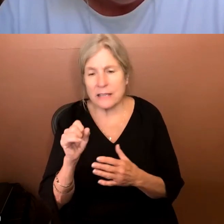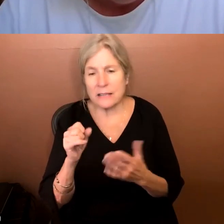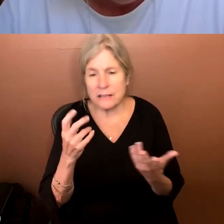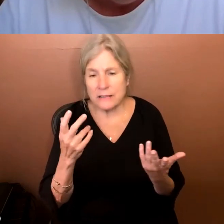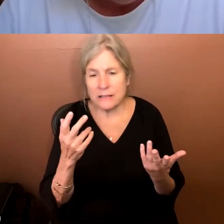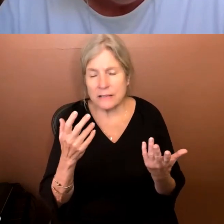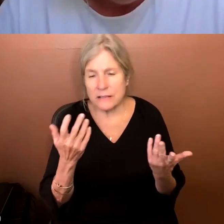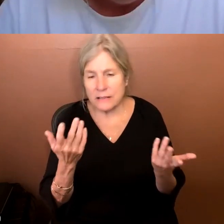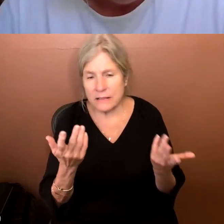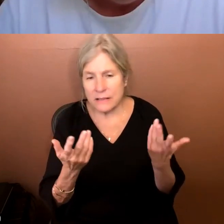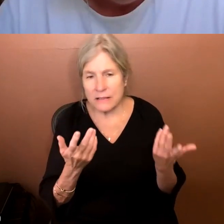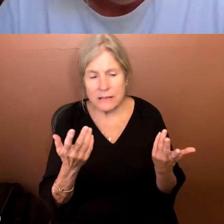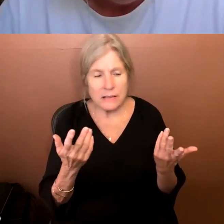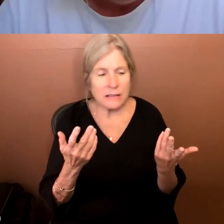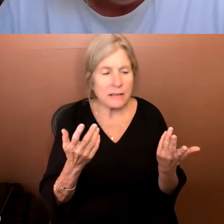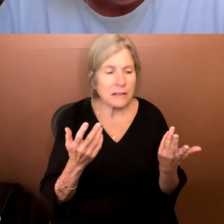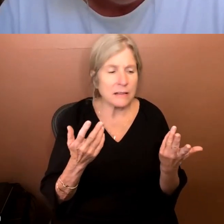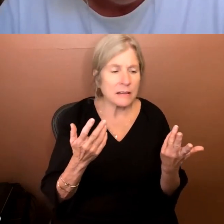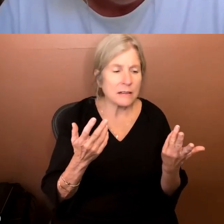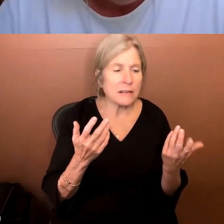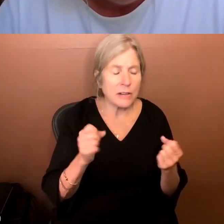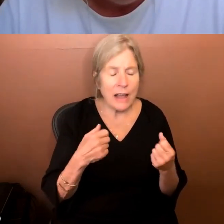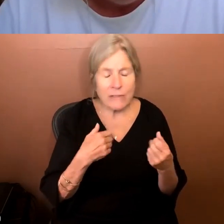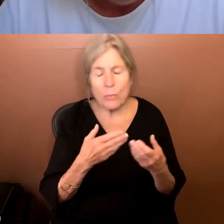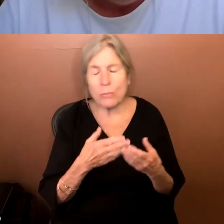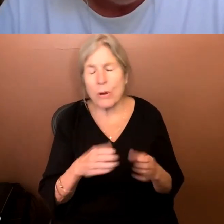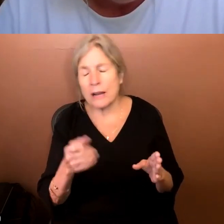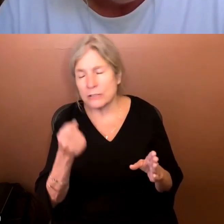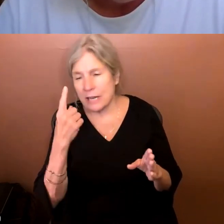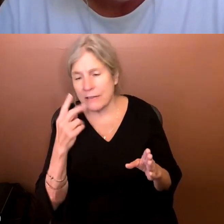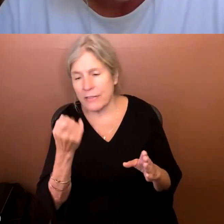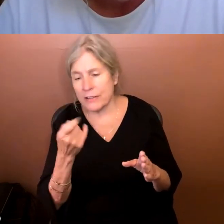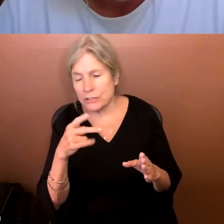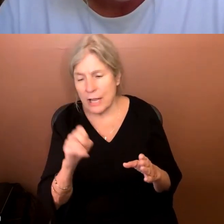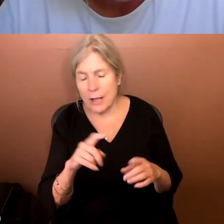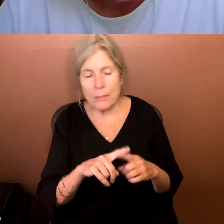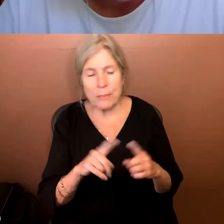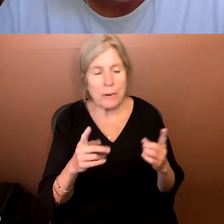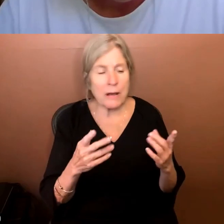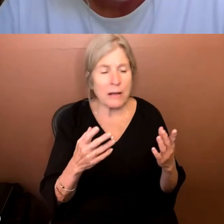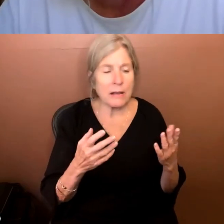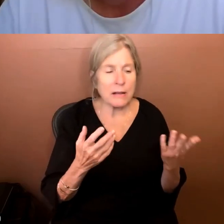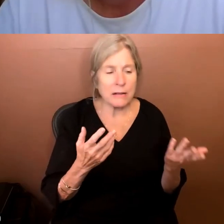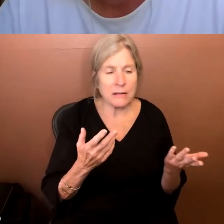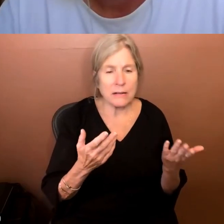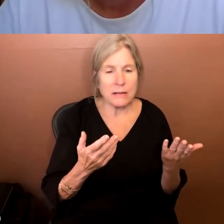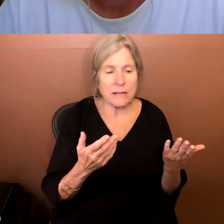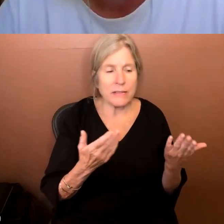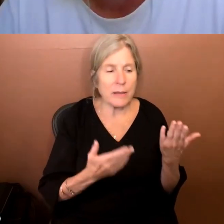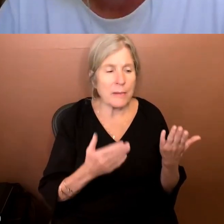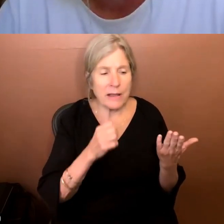have a broad understanding of a shape. But sometimes very good to use the nail of a finger to have a more specific understanding.